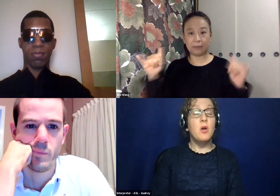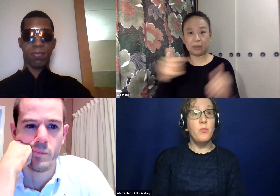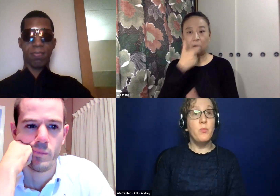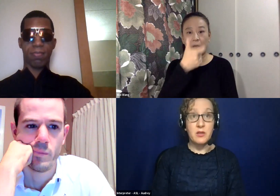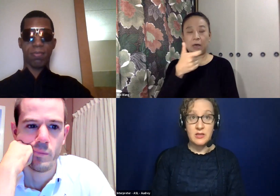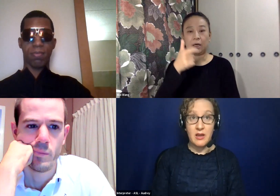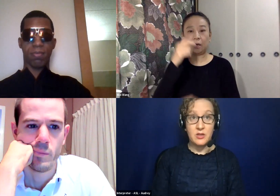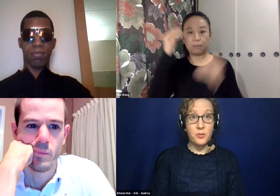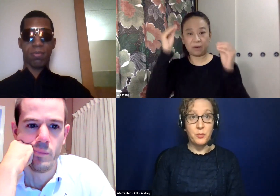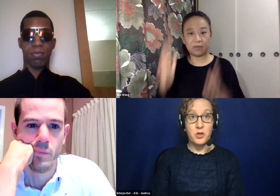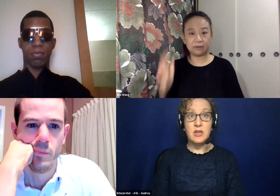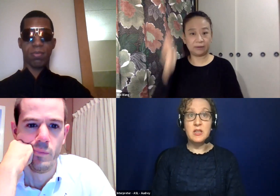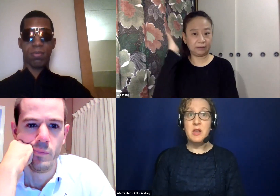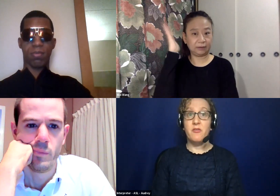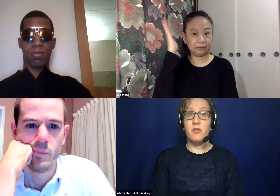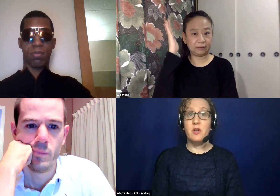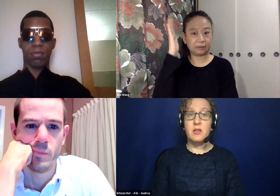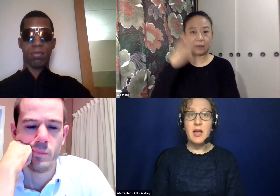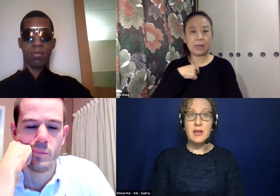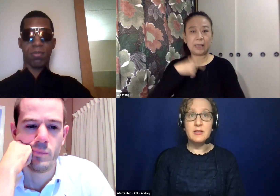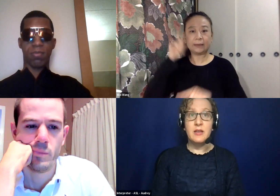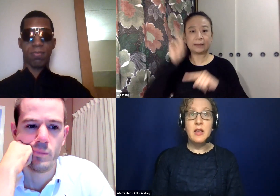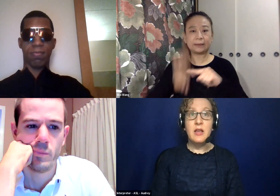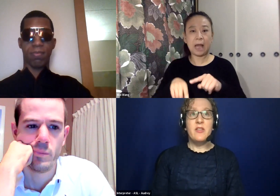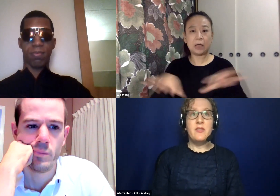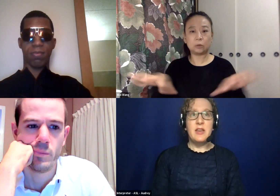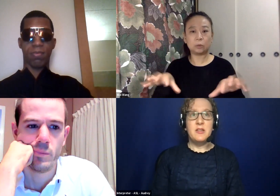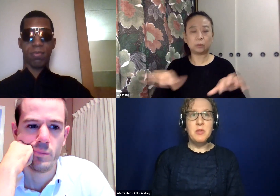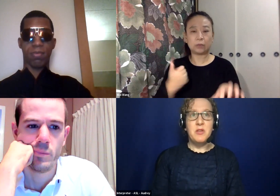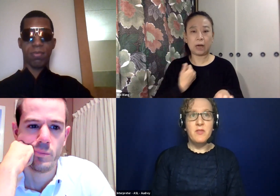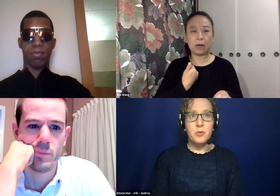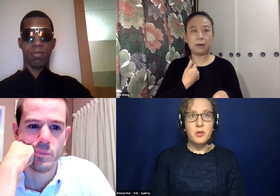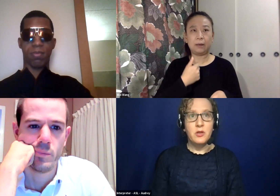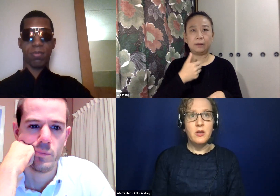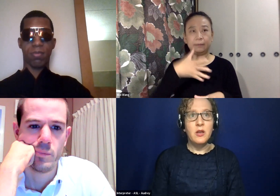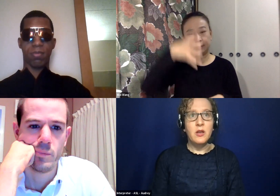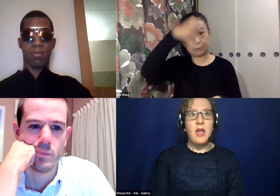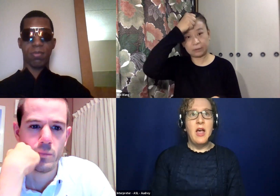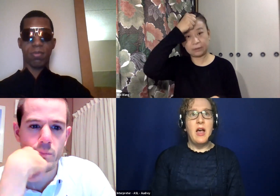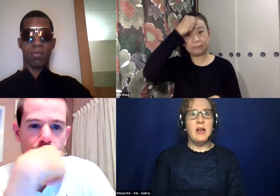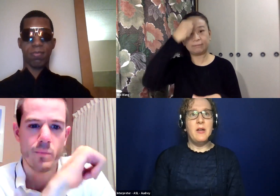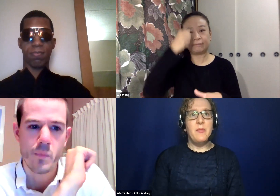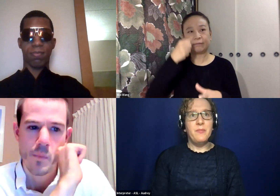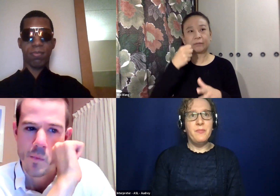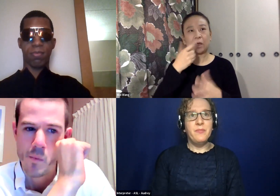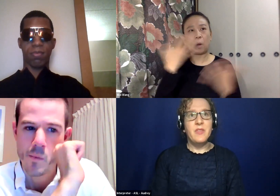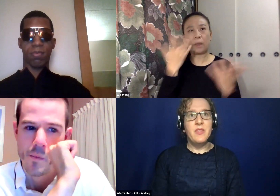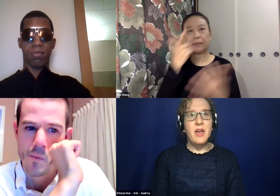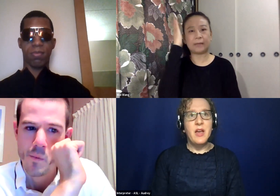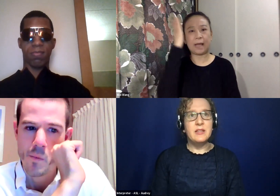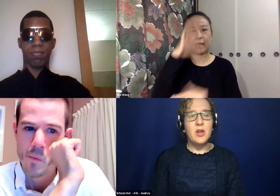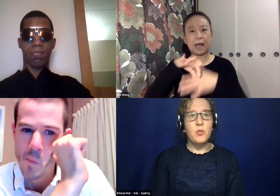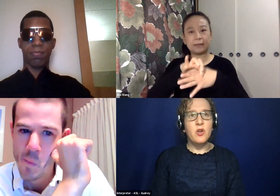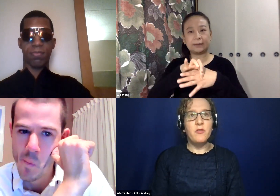that interpreters needed to be in front of the class. That they needed the to be visible, that